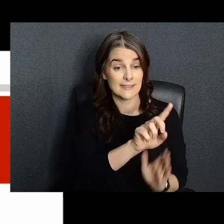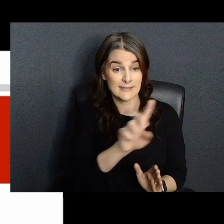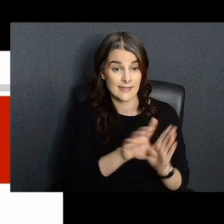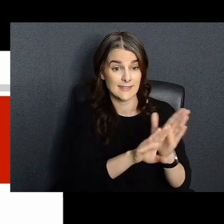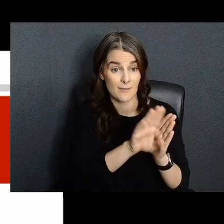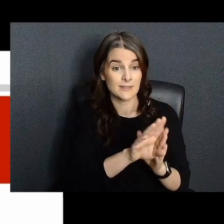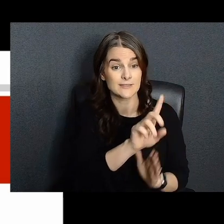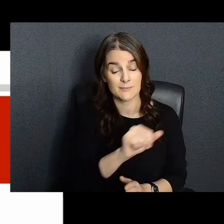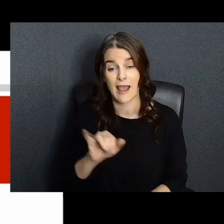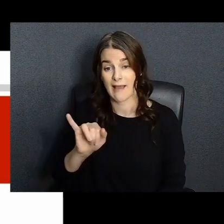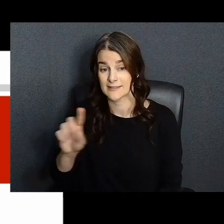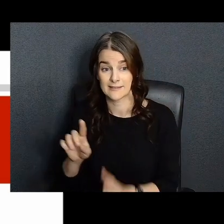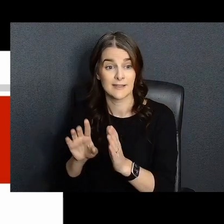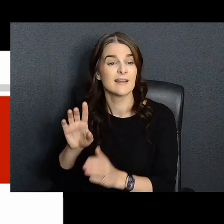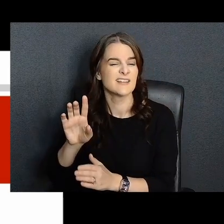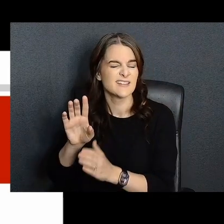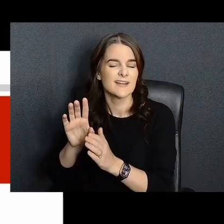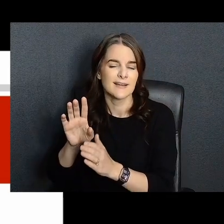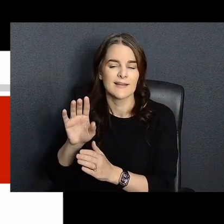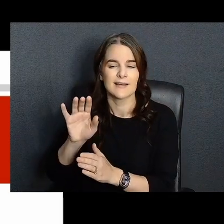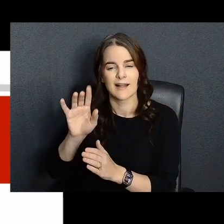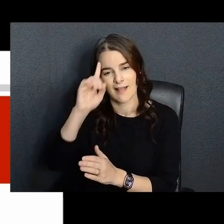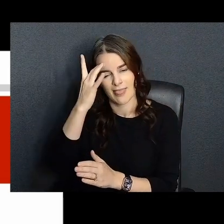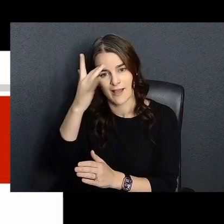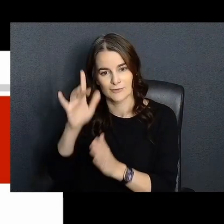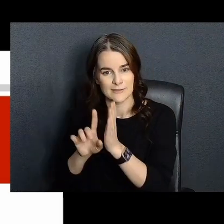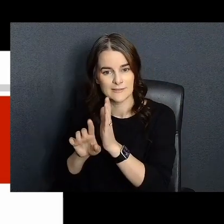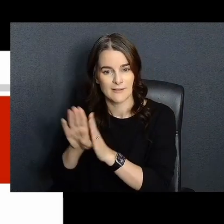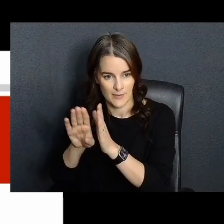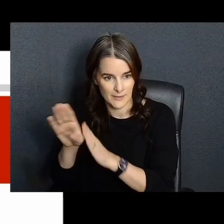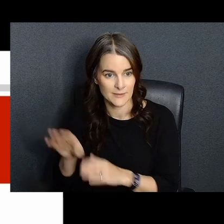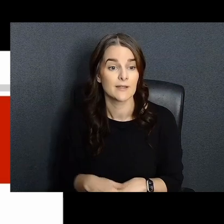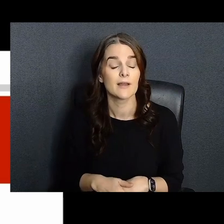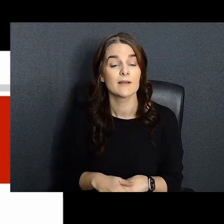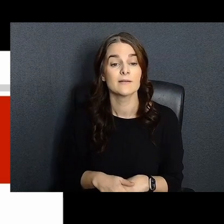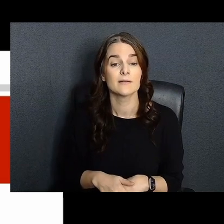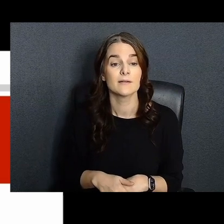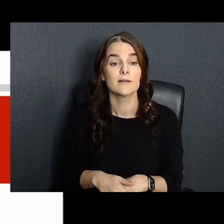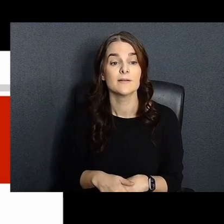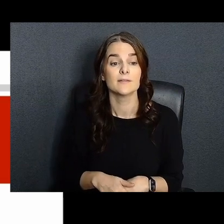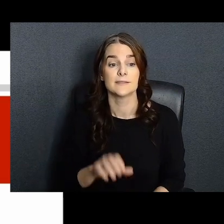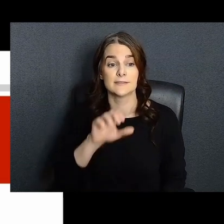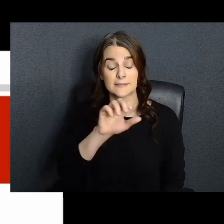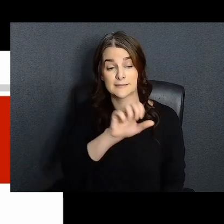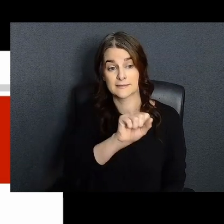SGD-- that stands for Speech Generating Device. Now, speech generating devices are AAC systems